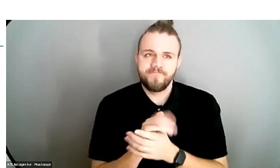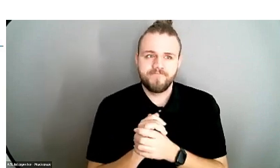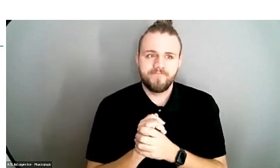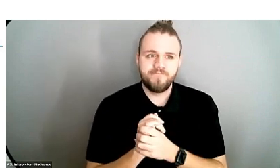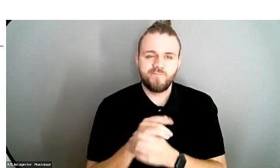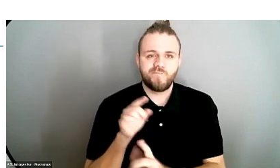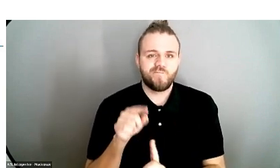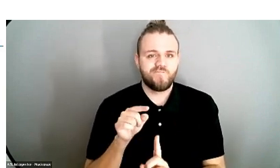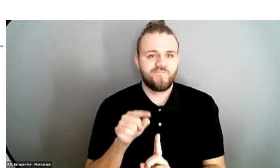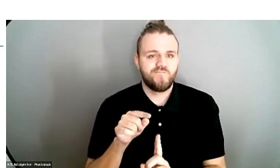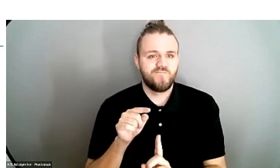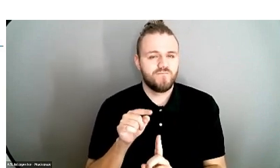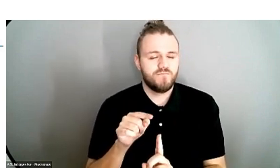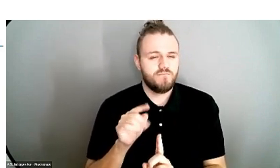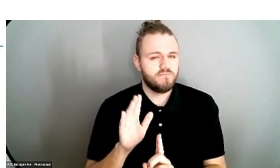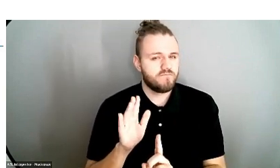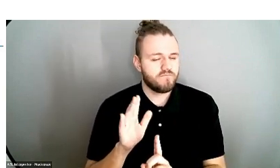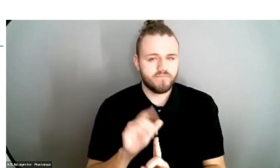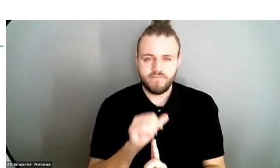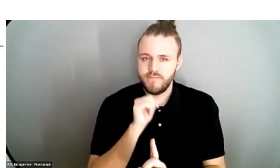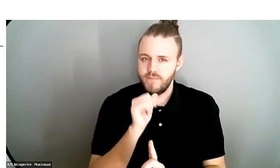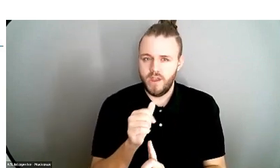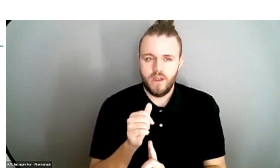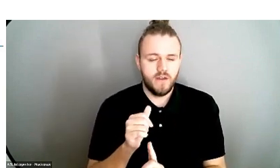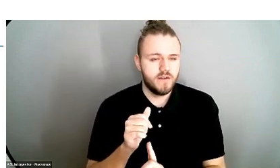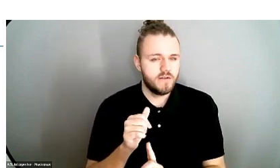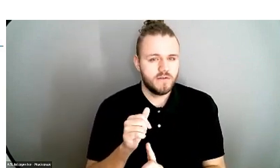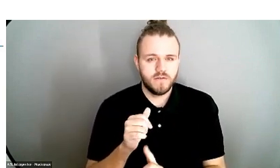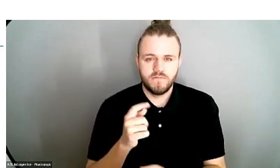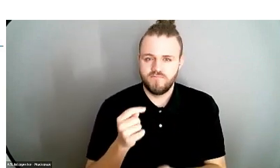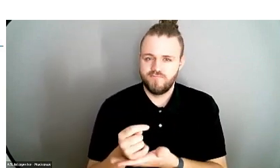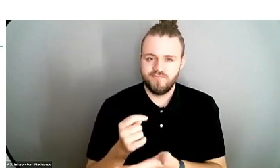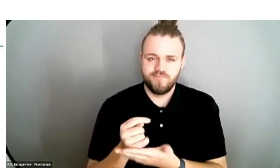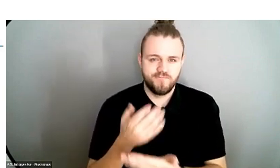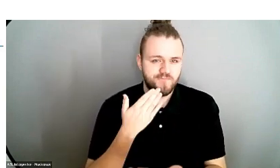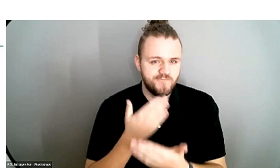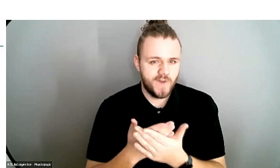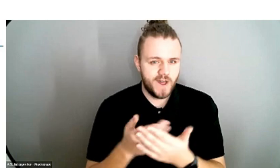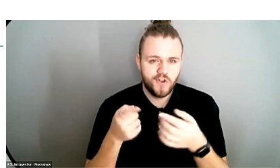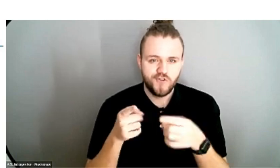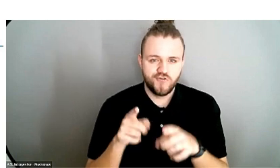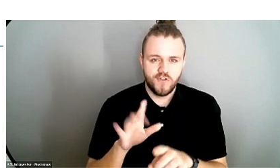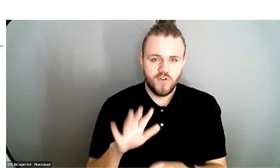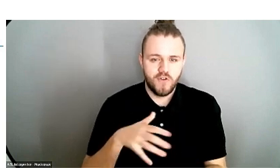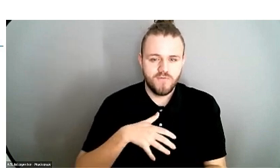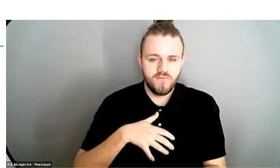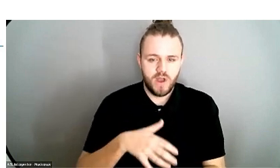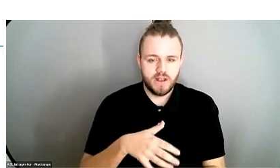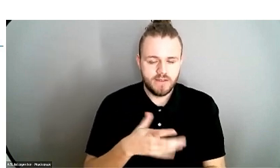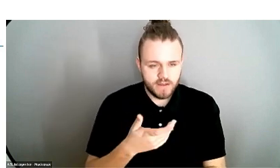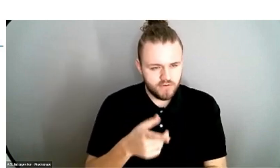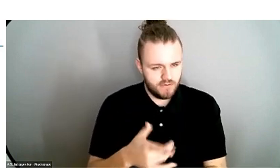was not treated well during pregnancy. She felt that, um,